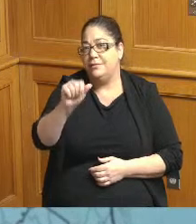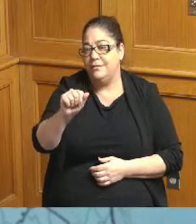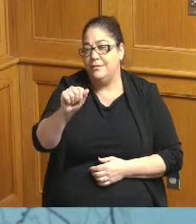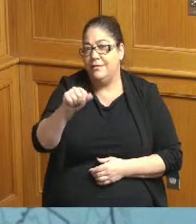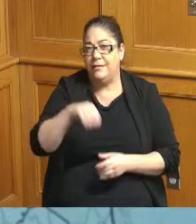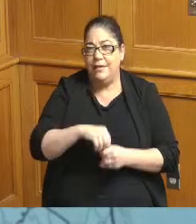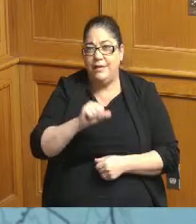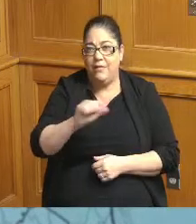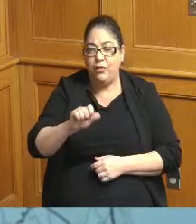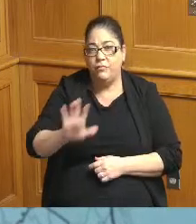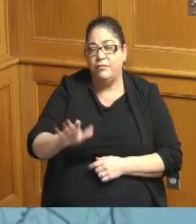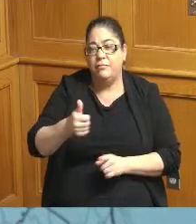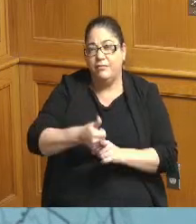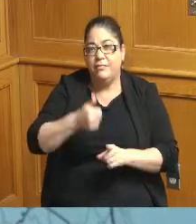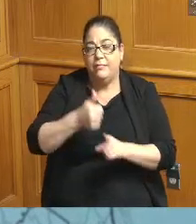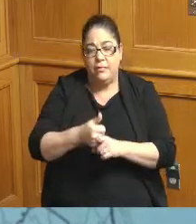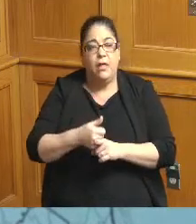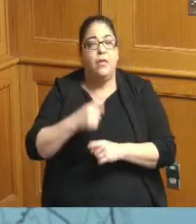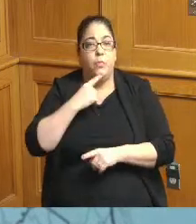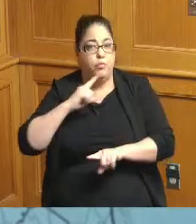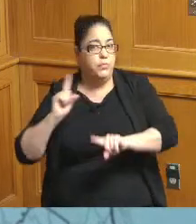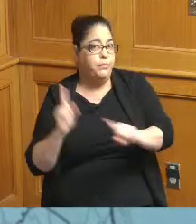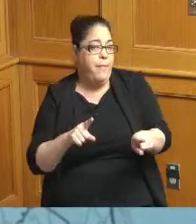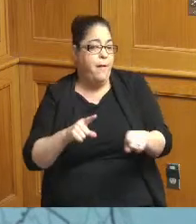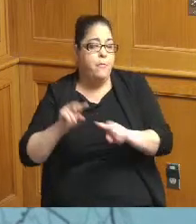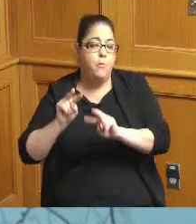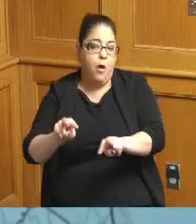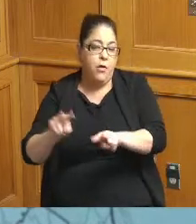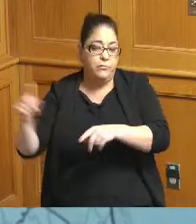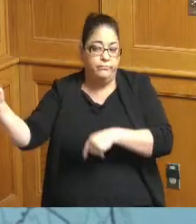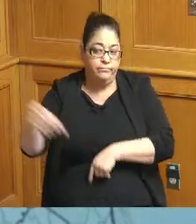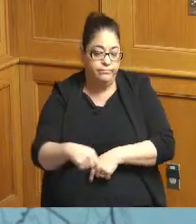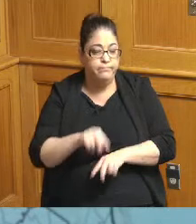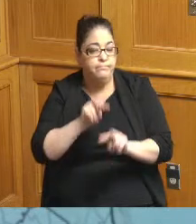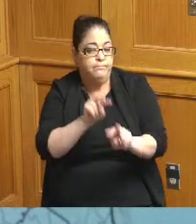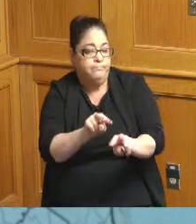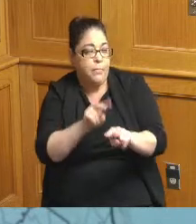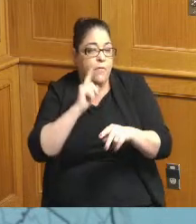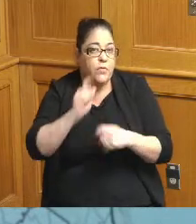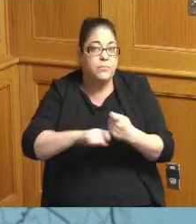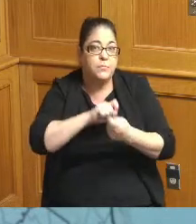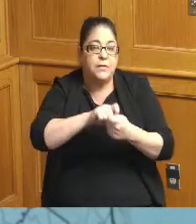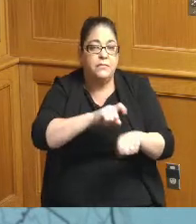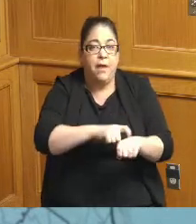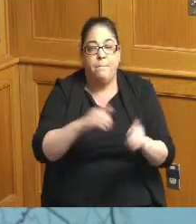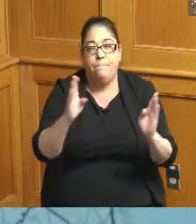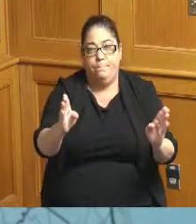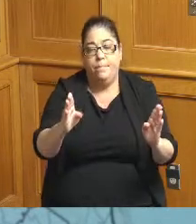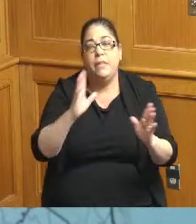is in a response mode we monitor that person for a specified period to protect them and to